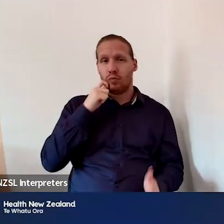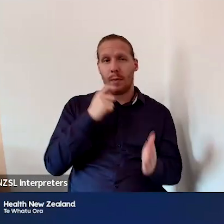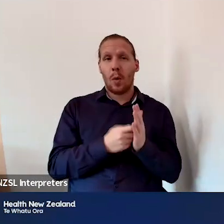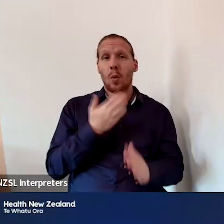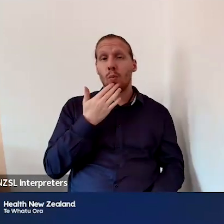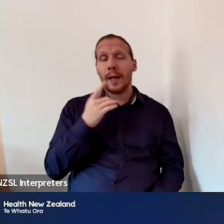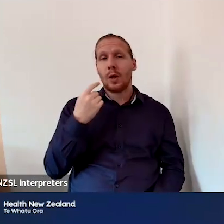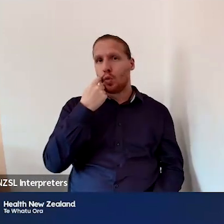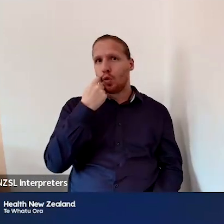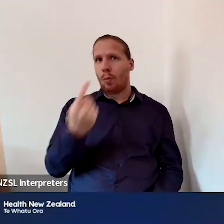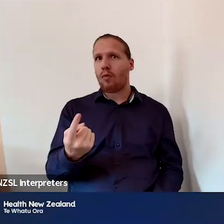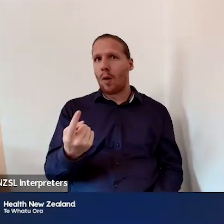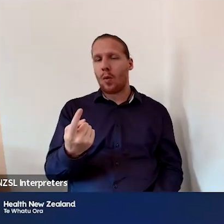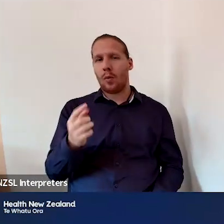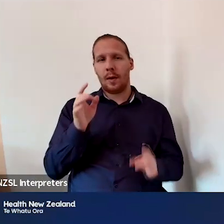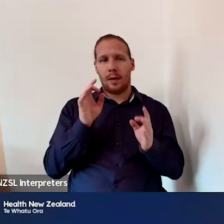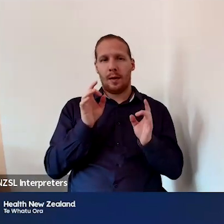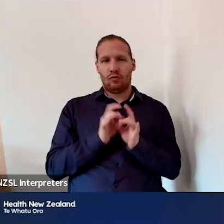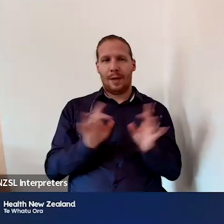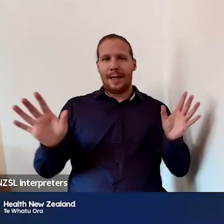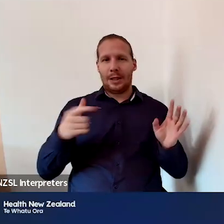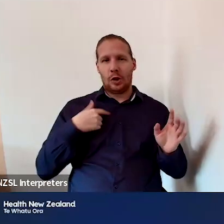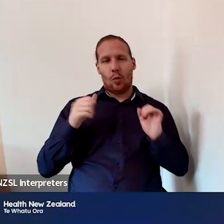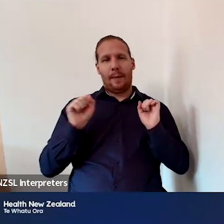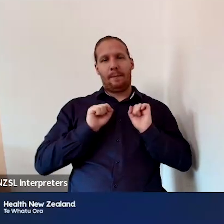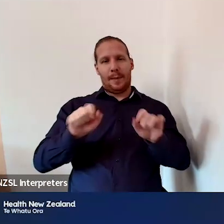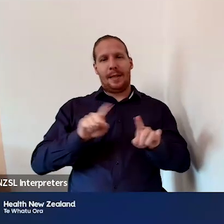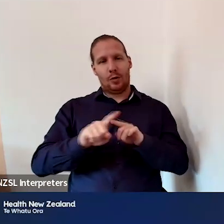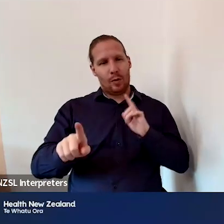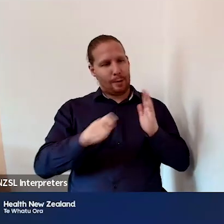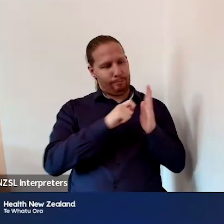So we've been busy writing lots of comms, lines and notes to our elders